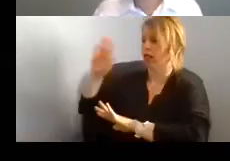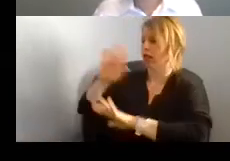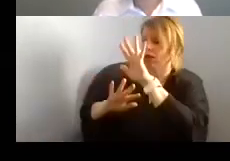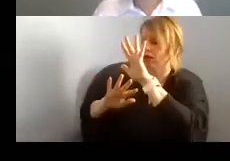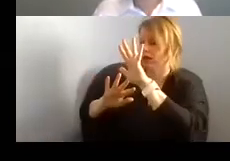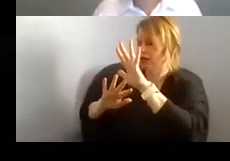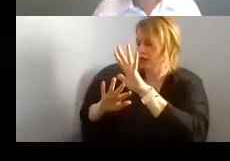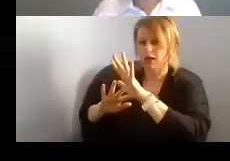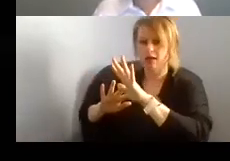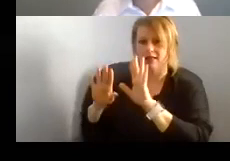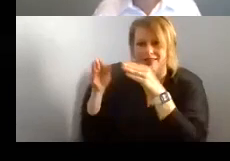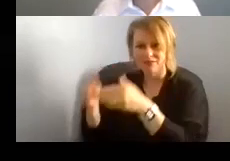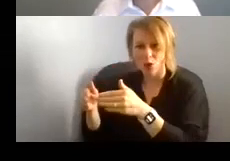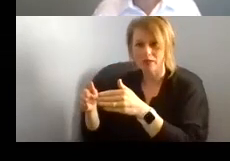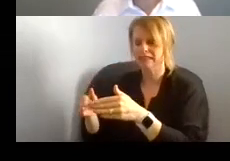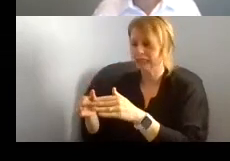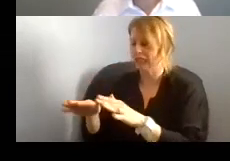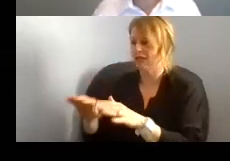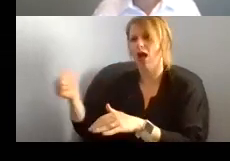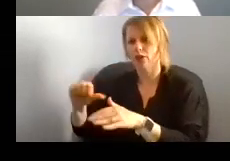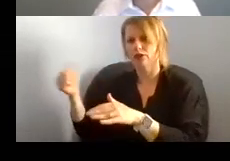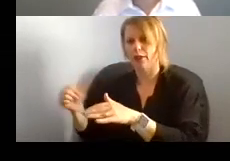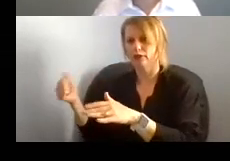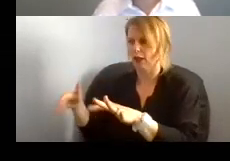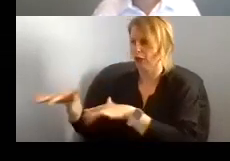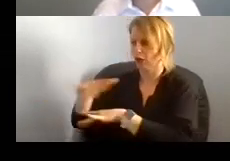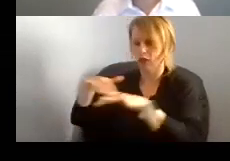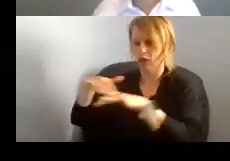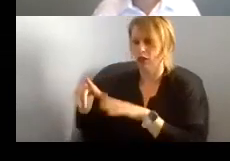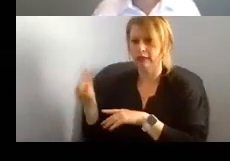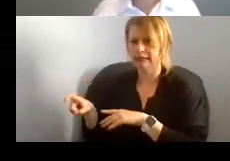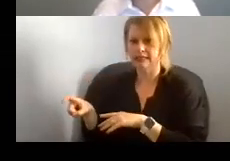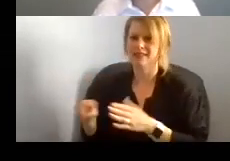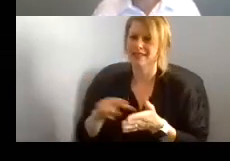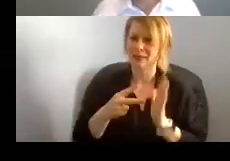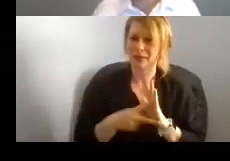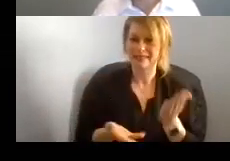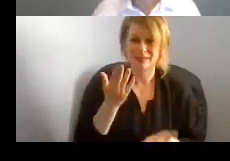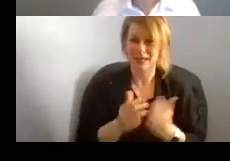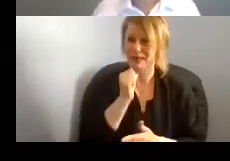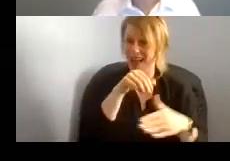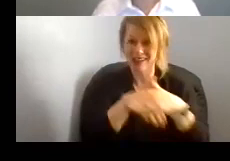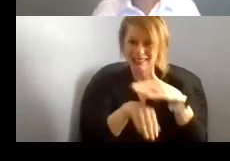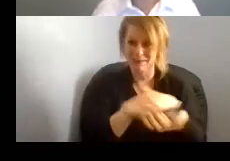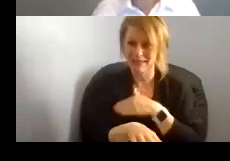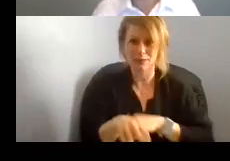and they’re focusing on meeting their needs and the needs of their own family. They may not be as accessible to even call or provide the type of remote